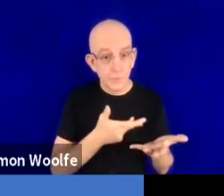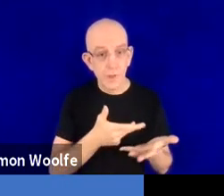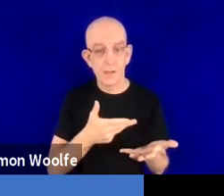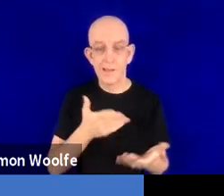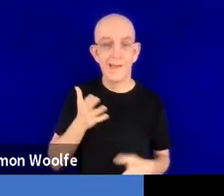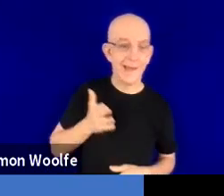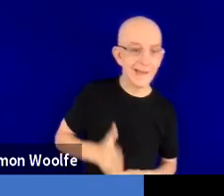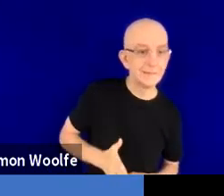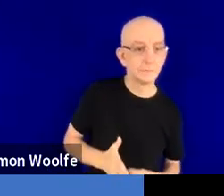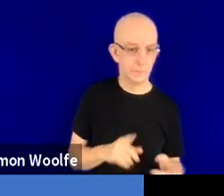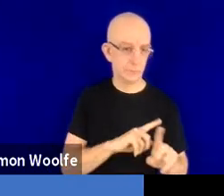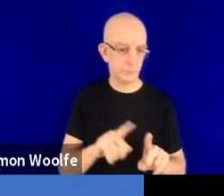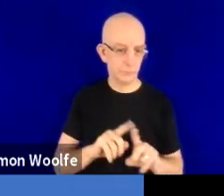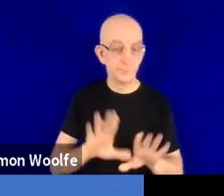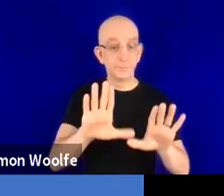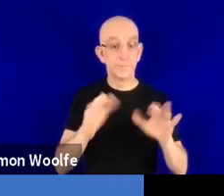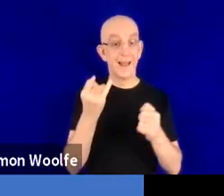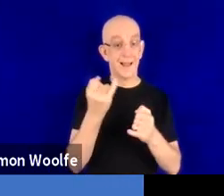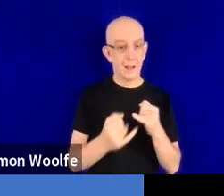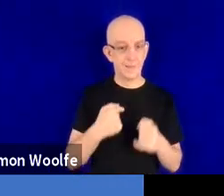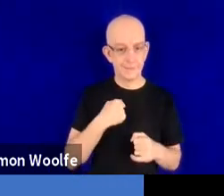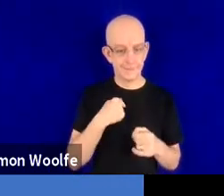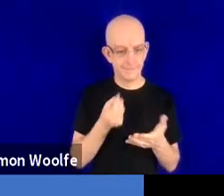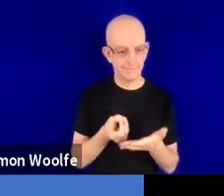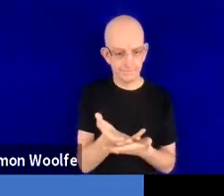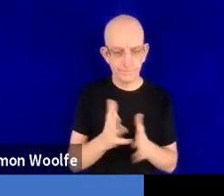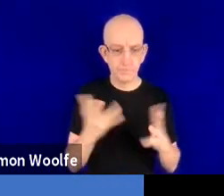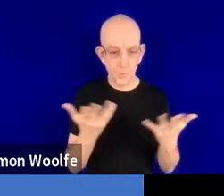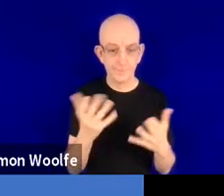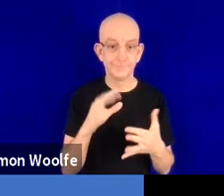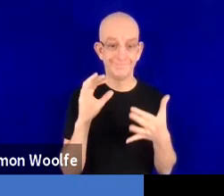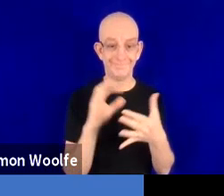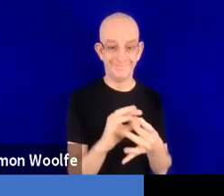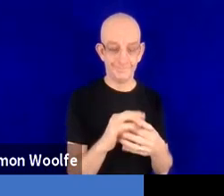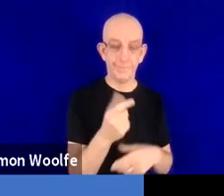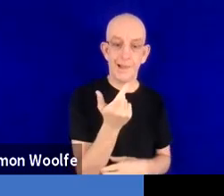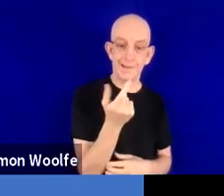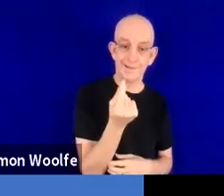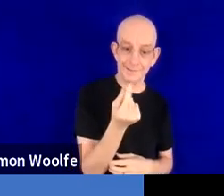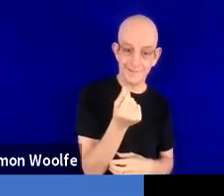but I think as is well recognized, there are significant limits in access to health care in terms of financial protection